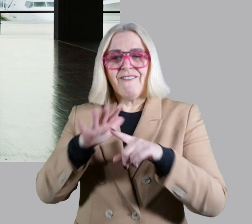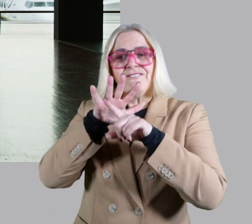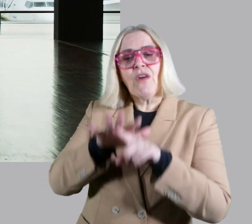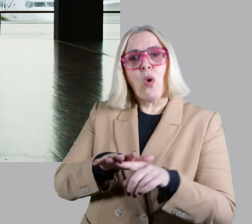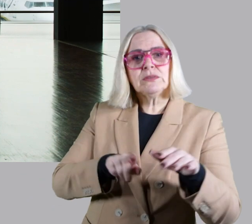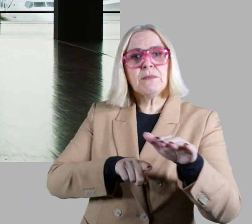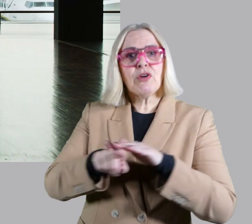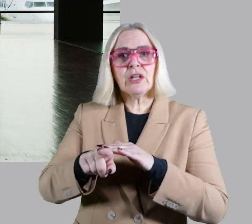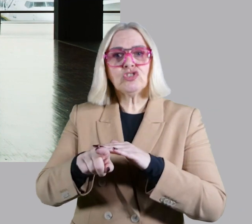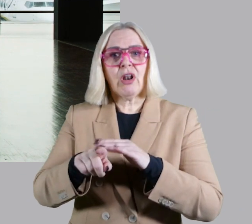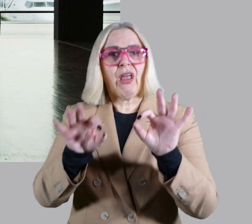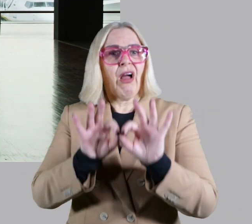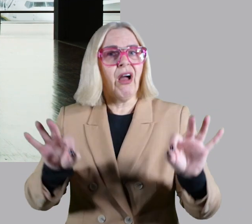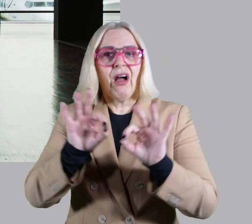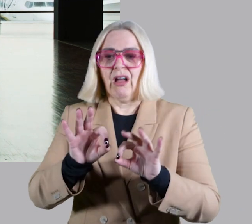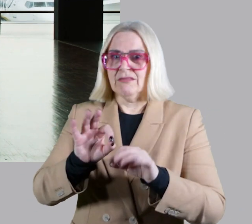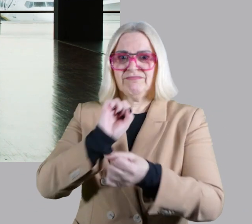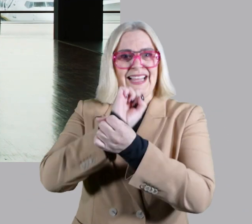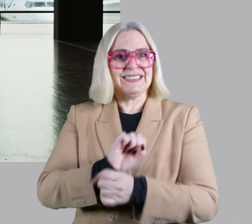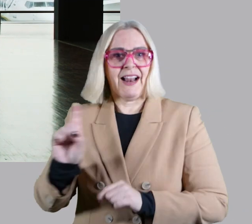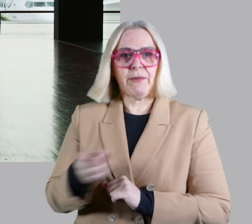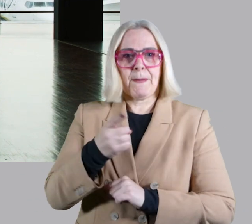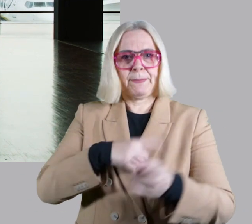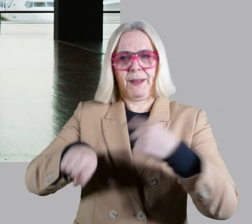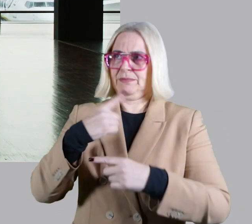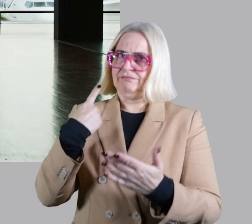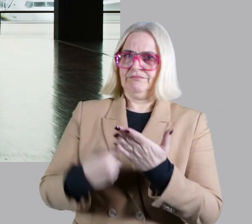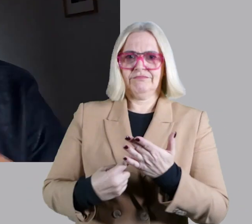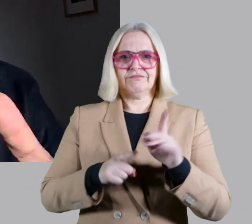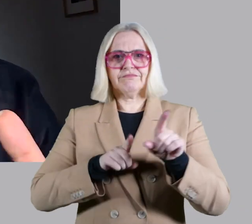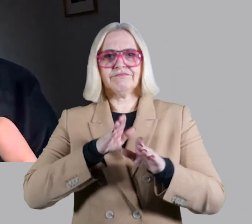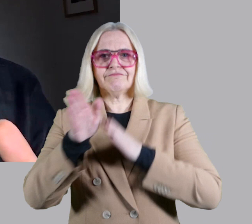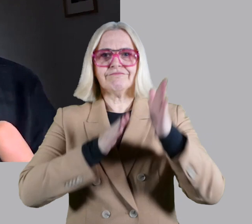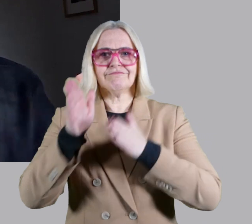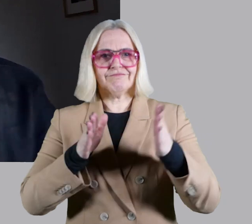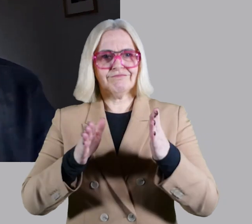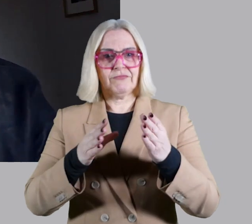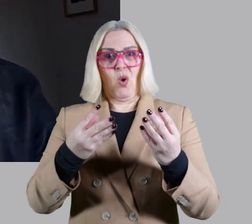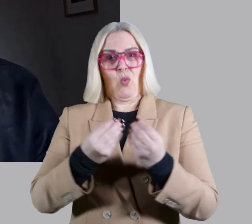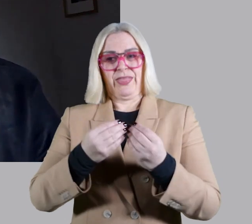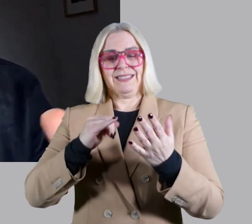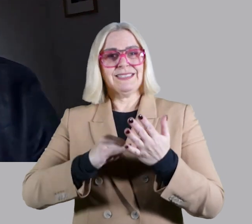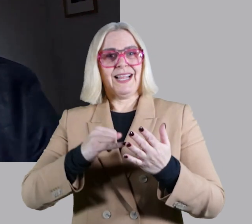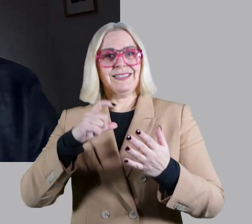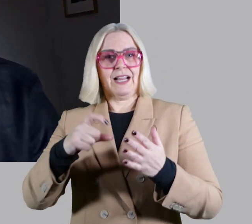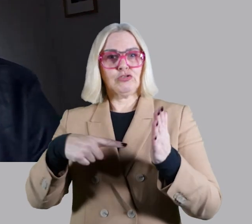And then in the absence of the forced migration, enslavement, there has been selective migration where people with sickle cell trait